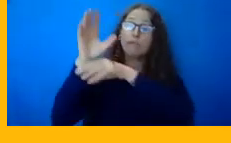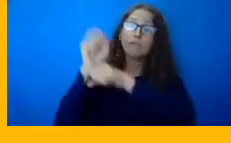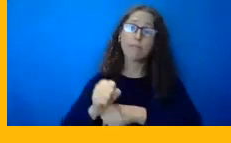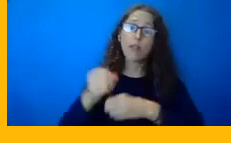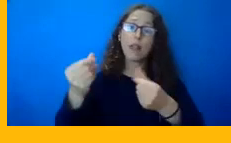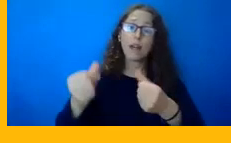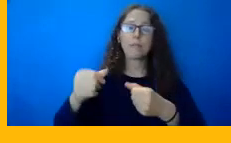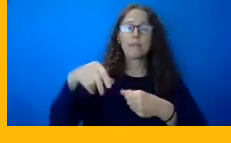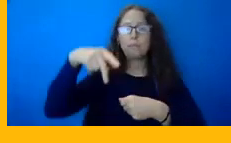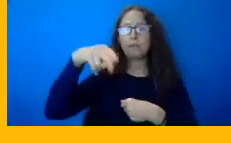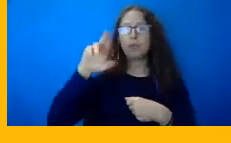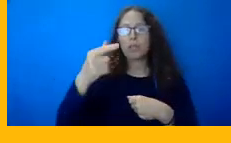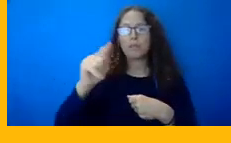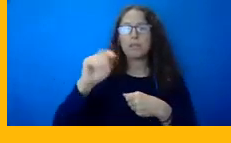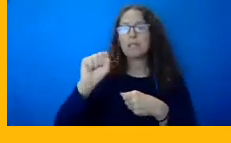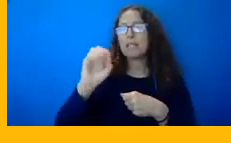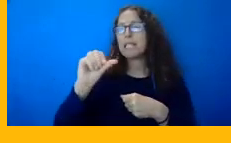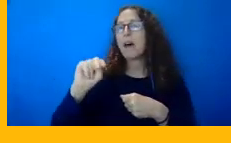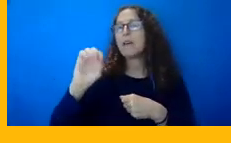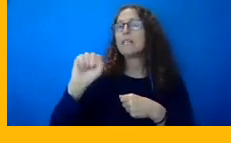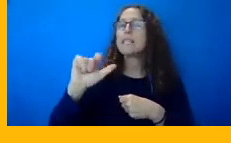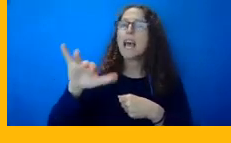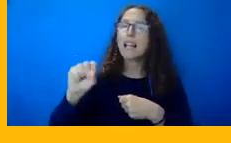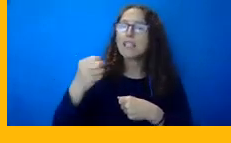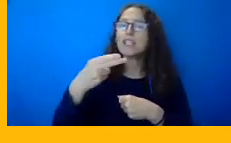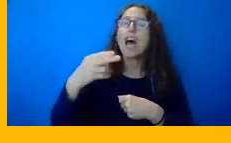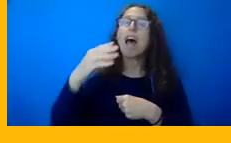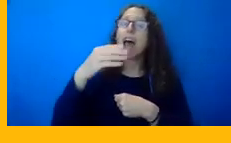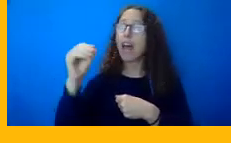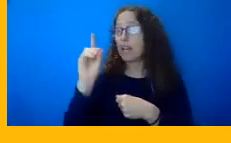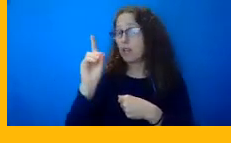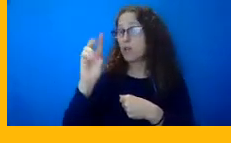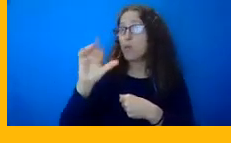AND HONOR THE LAND IN REMEMBRANCE OF HISTORY. WITH THAT WE WOULD LIKE TO ACKNOWLEDGE THAT AT THIS